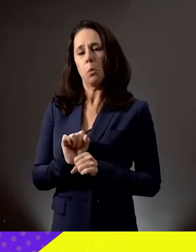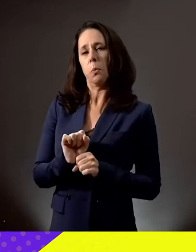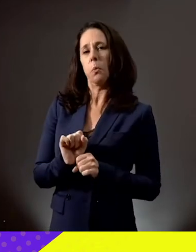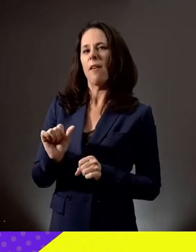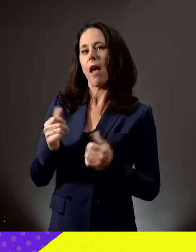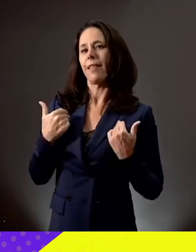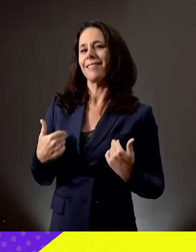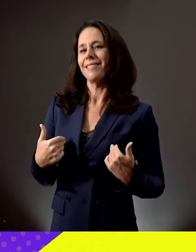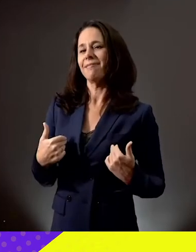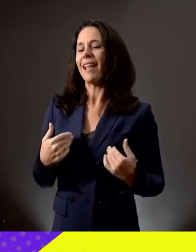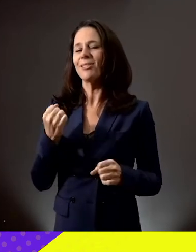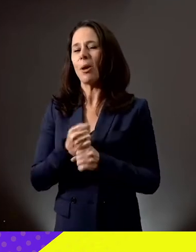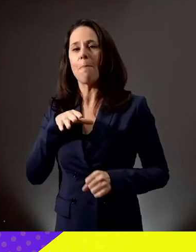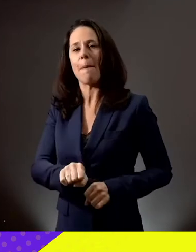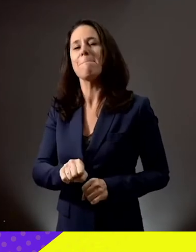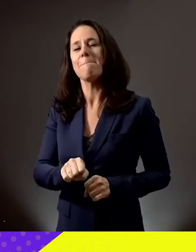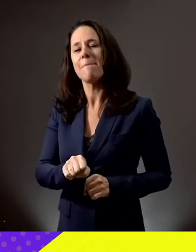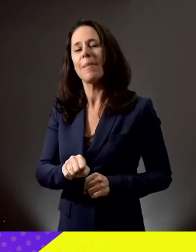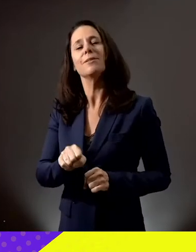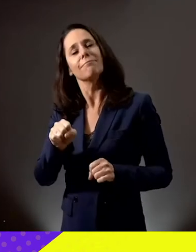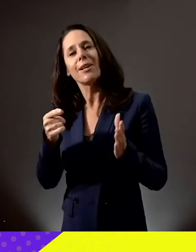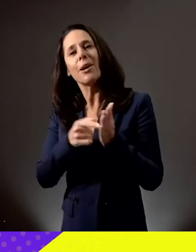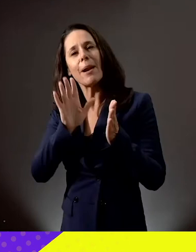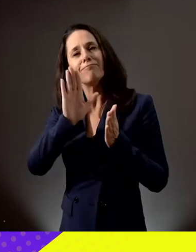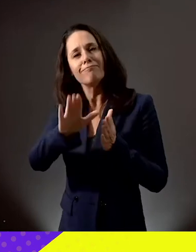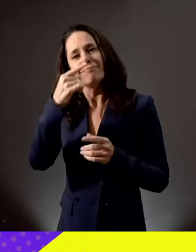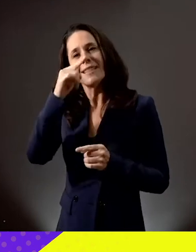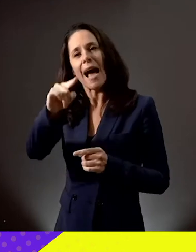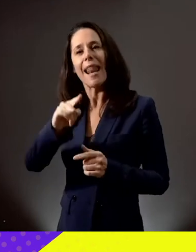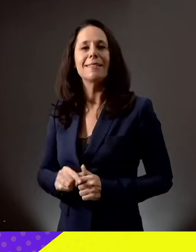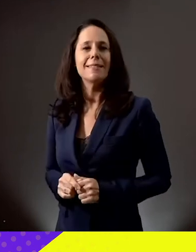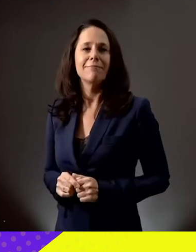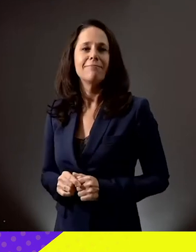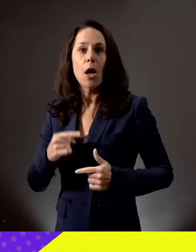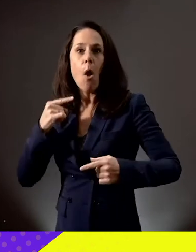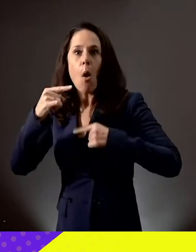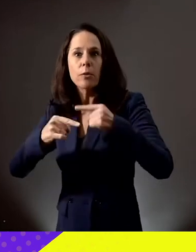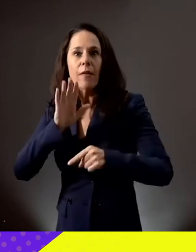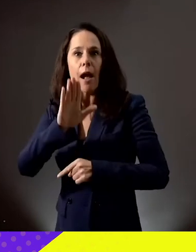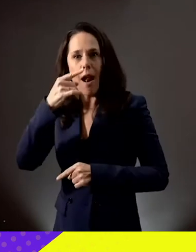Make good use of and develop your talents, and do what you're good at.